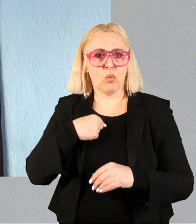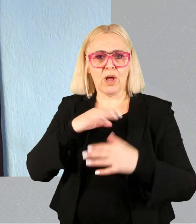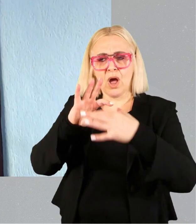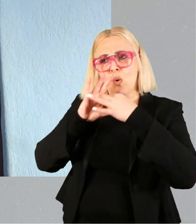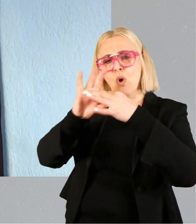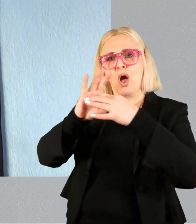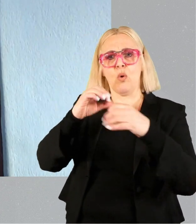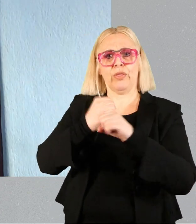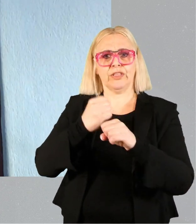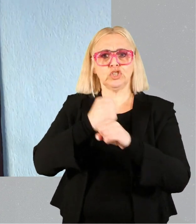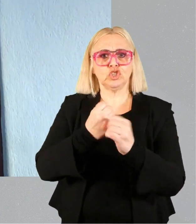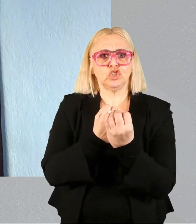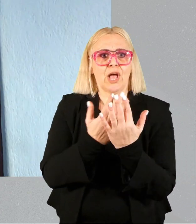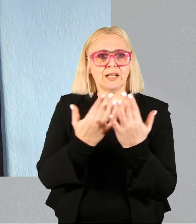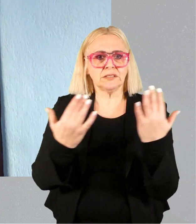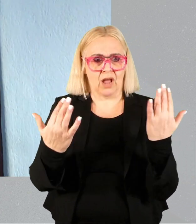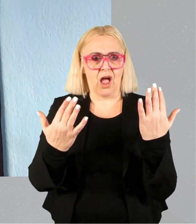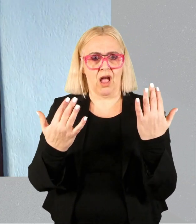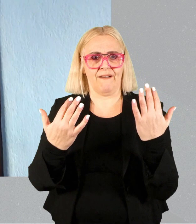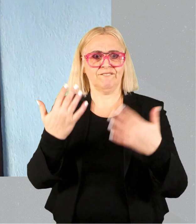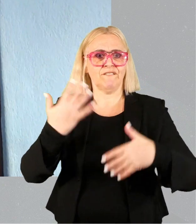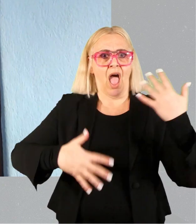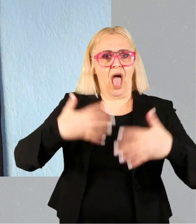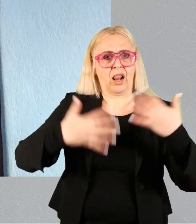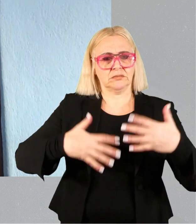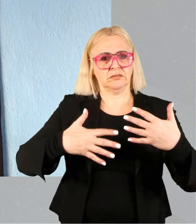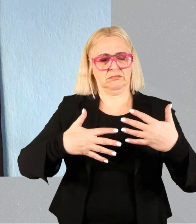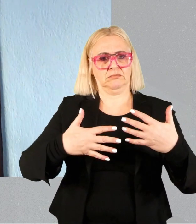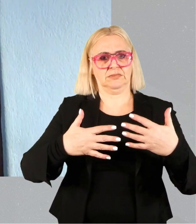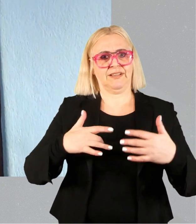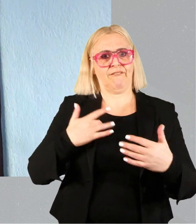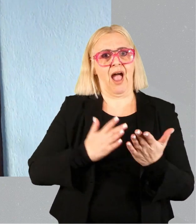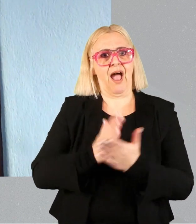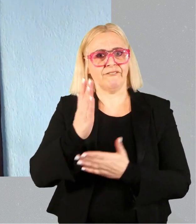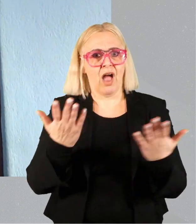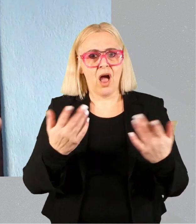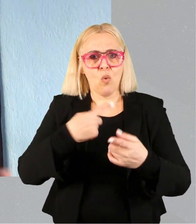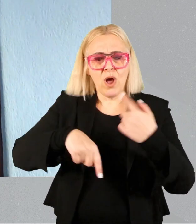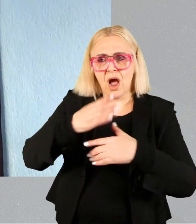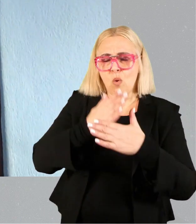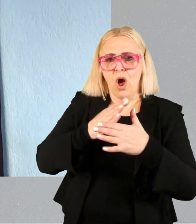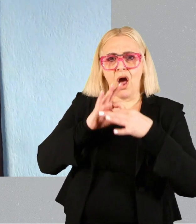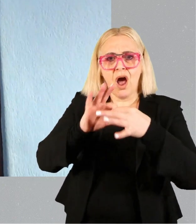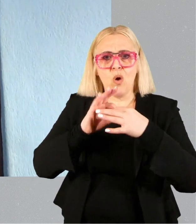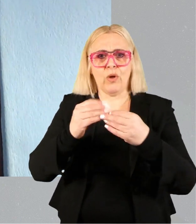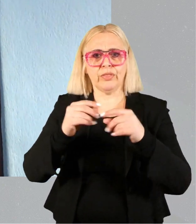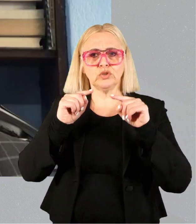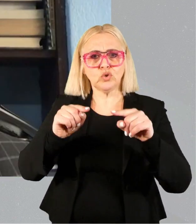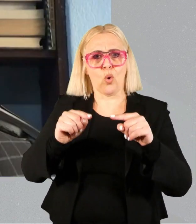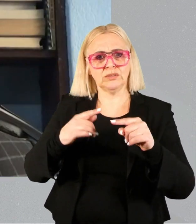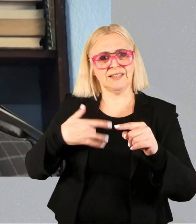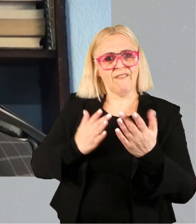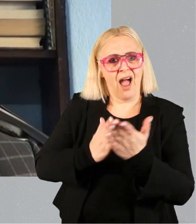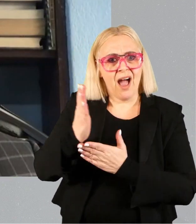We are working with gender-based violence survivors. We're working with torture survivors. We are working with refugee population to make the